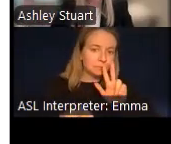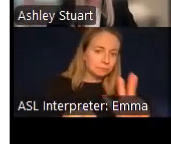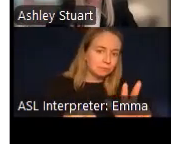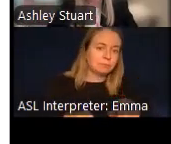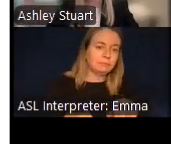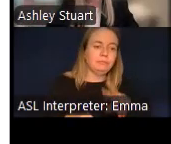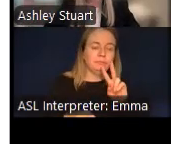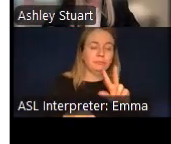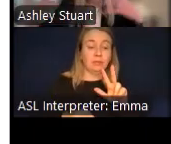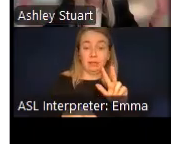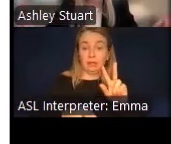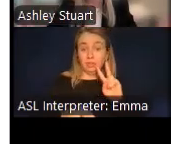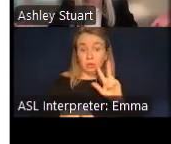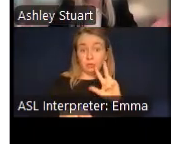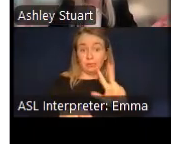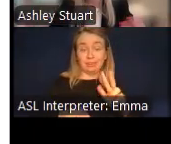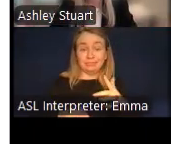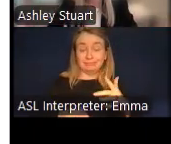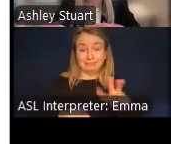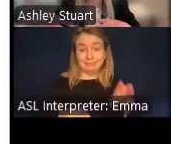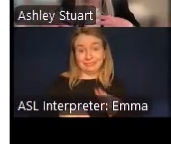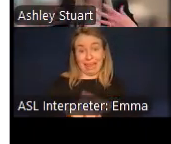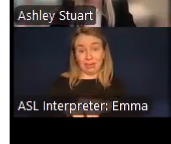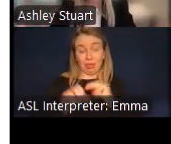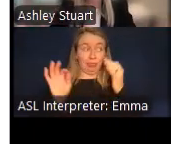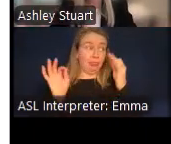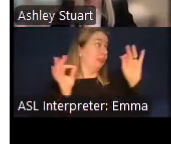naturally distractible. They're drawn to novel.